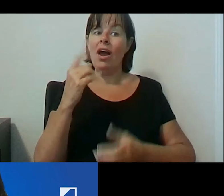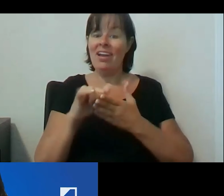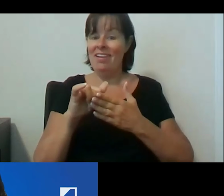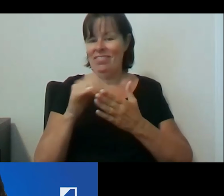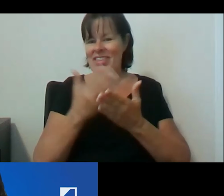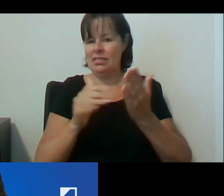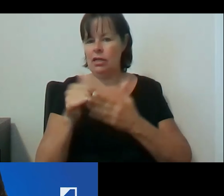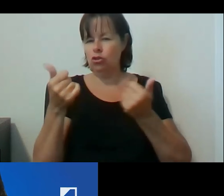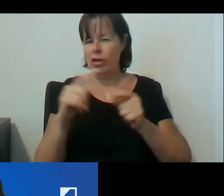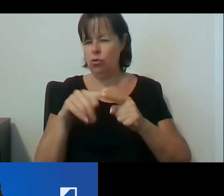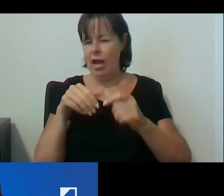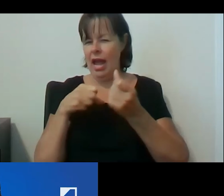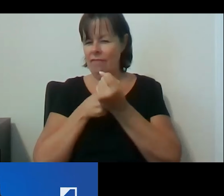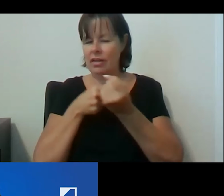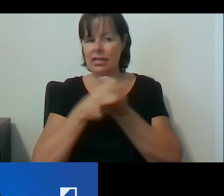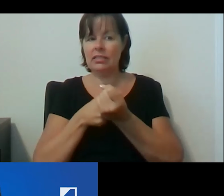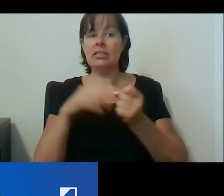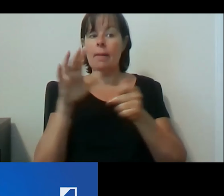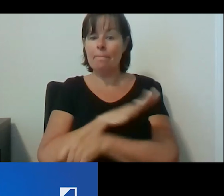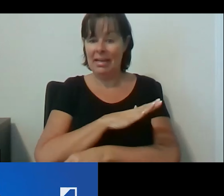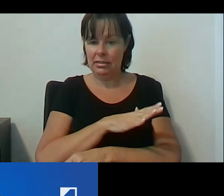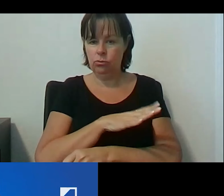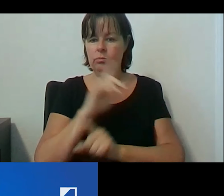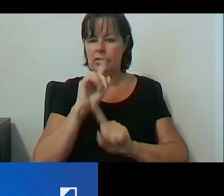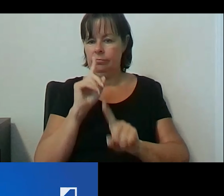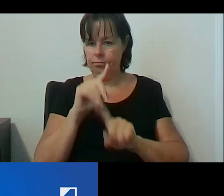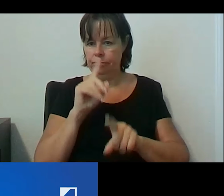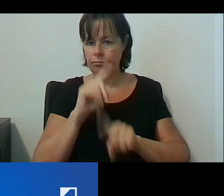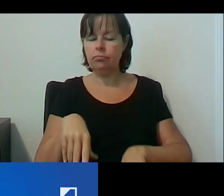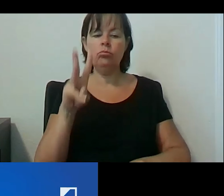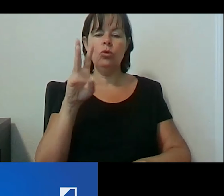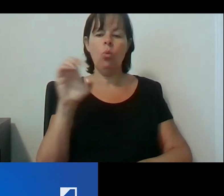so you can see it from everywhere web apps are a big thing now that I think is better for inclusion